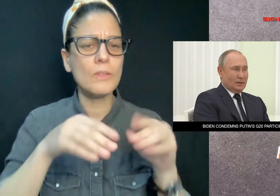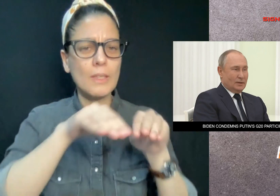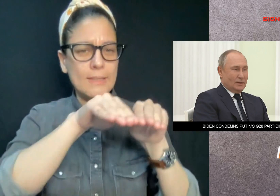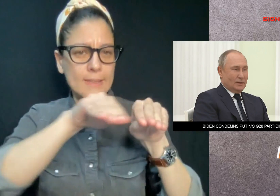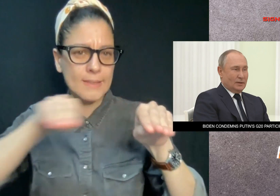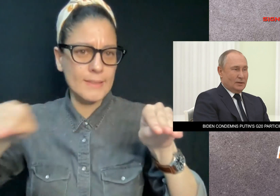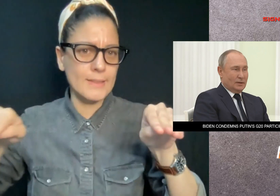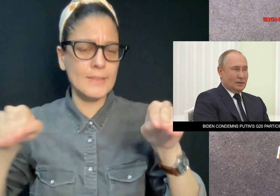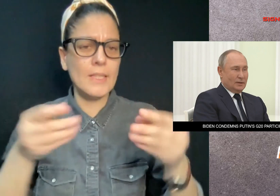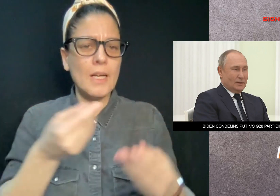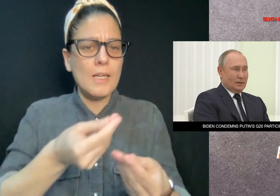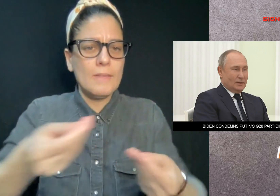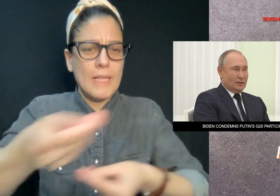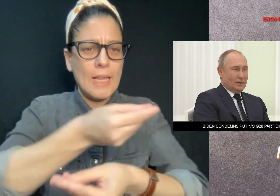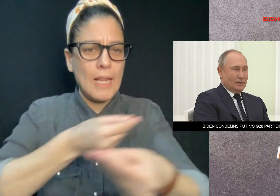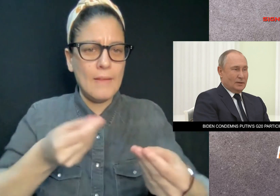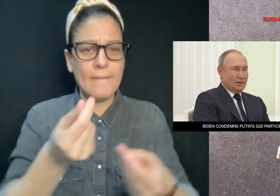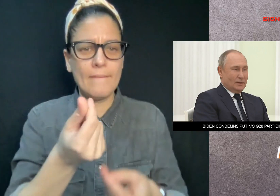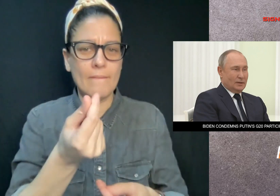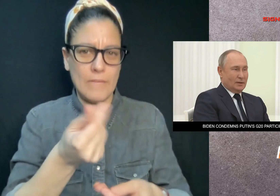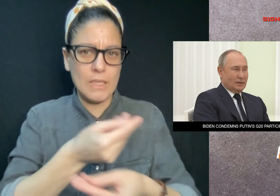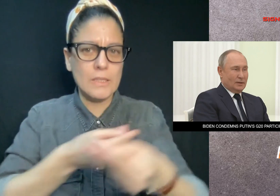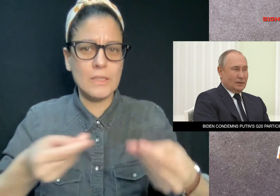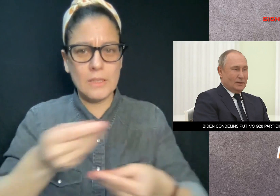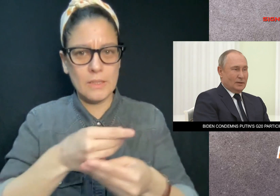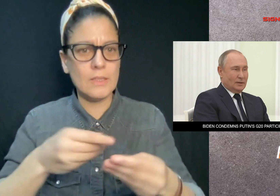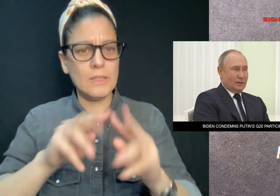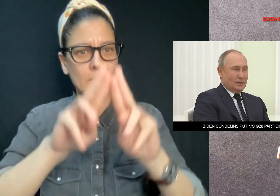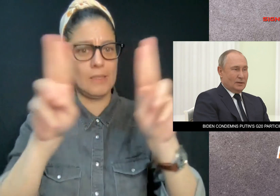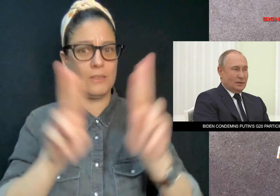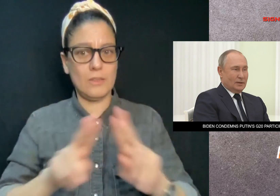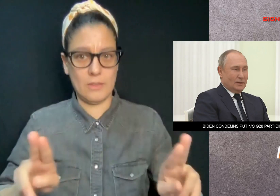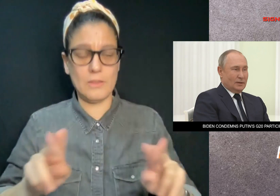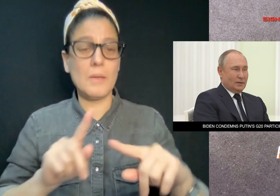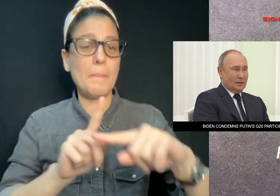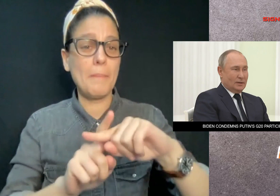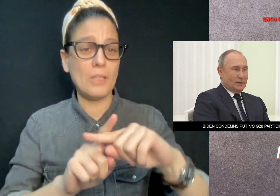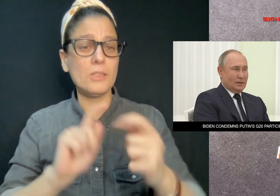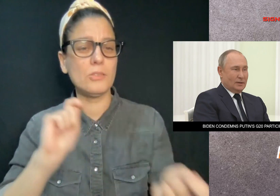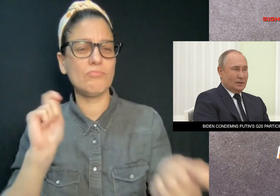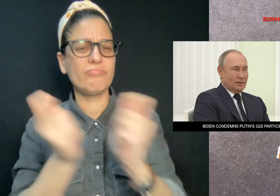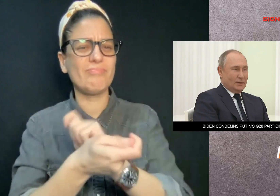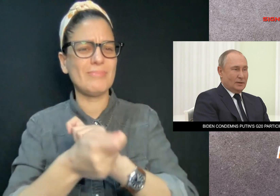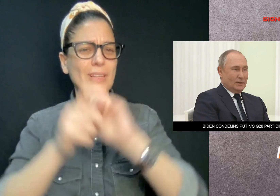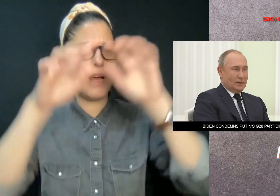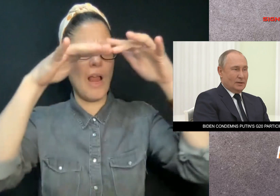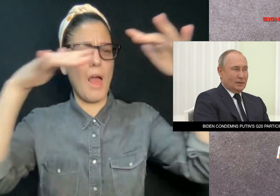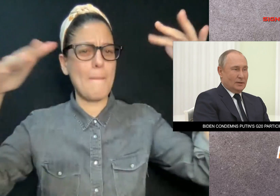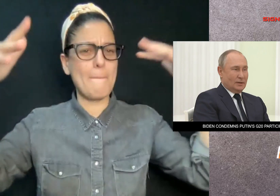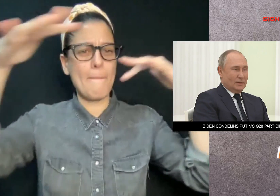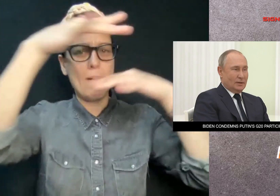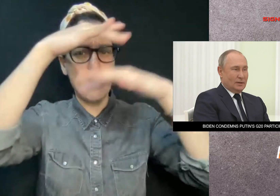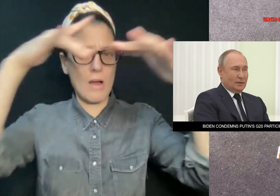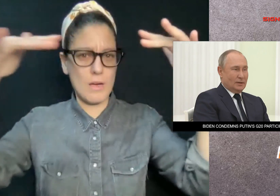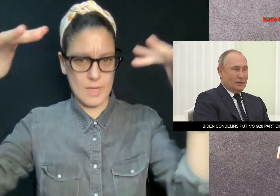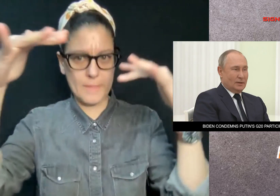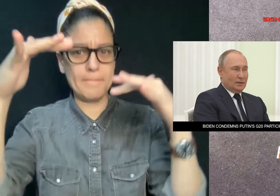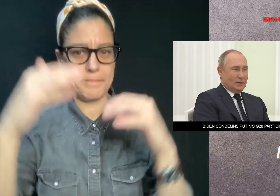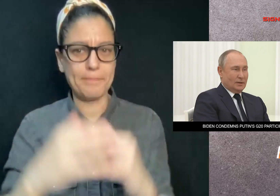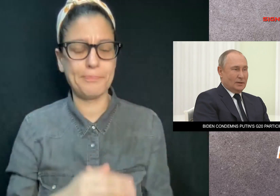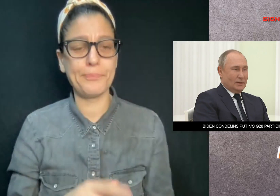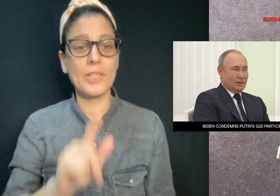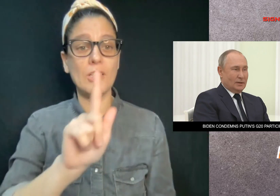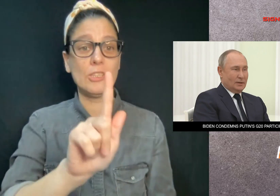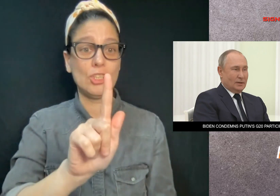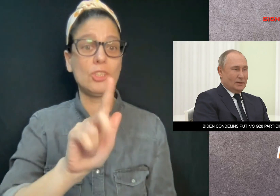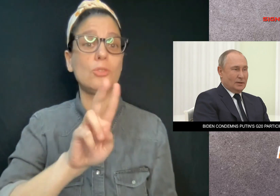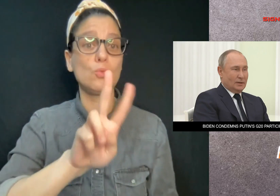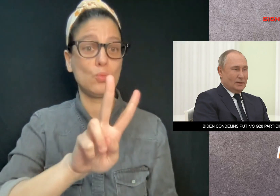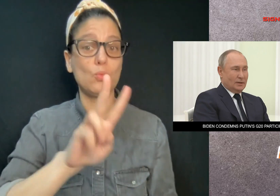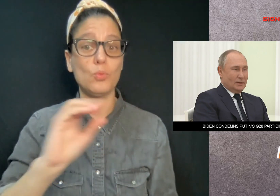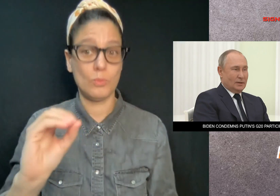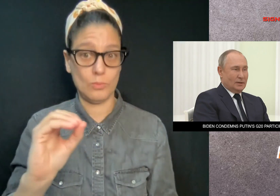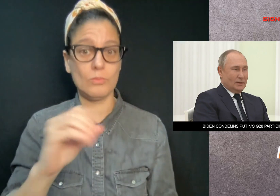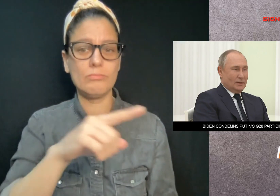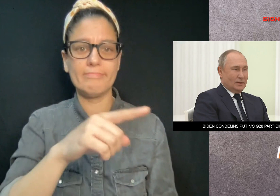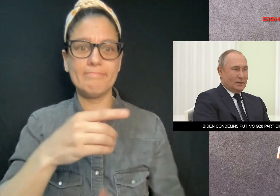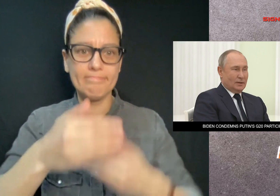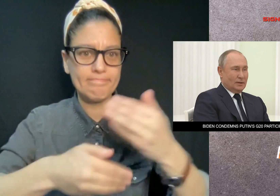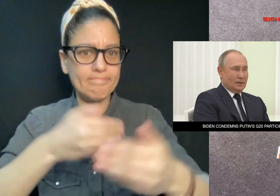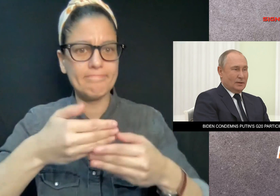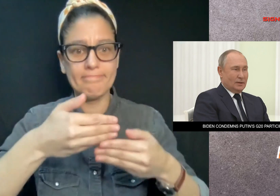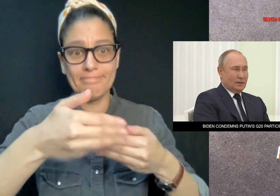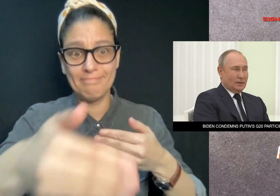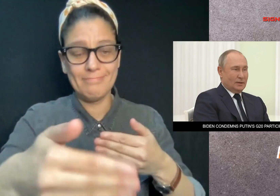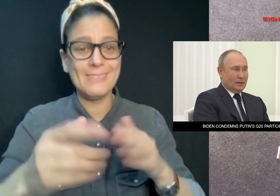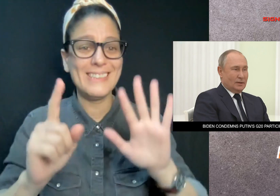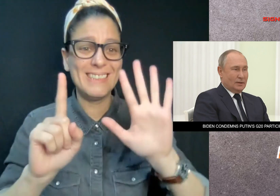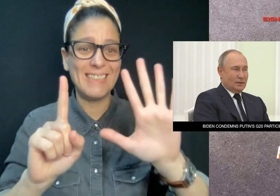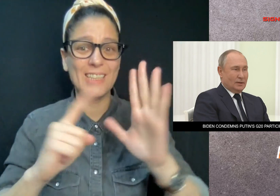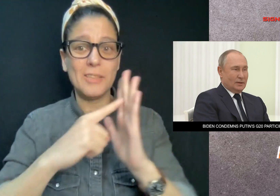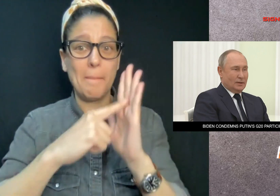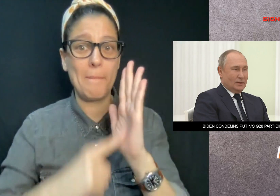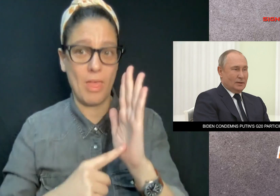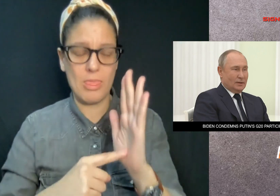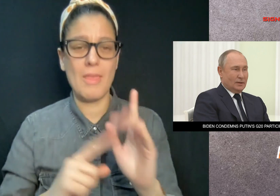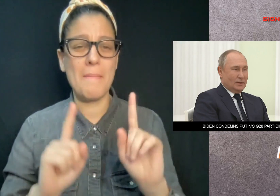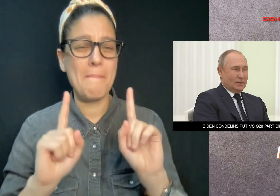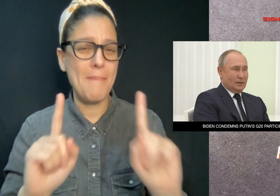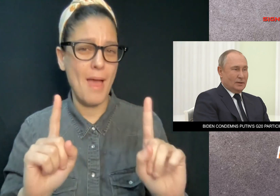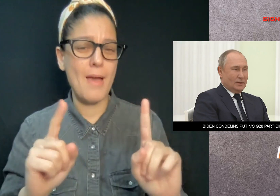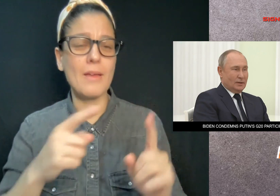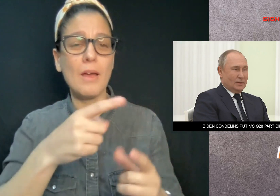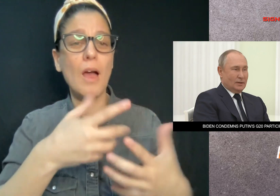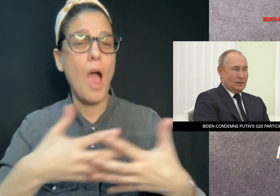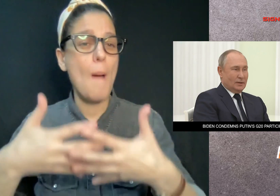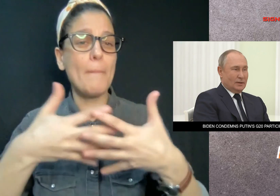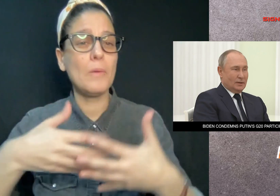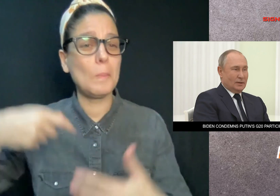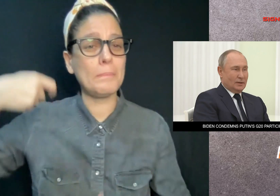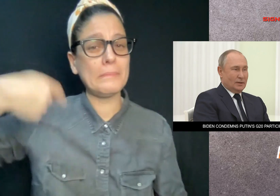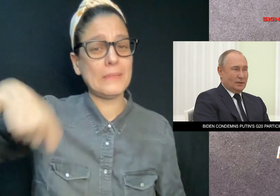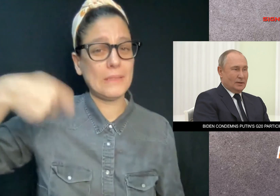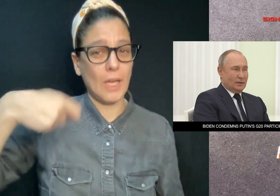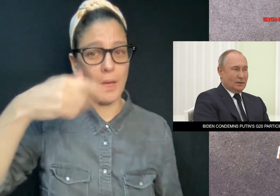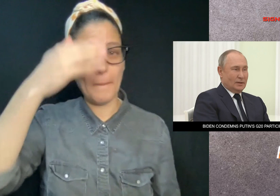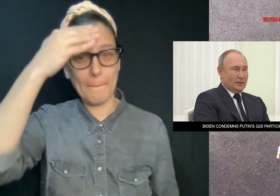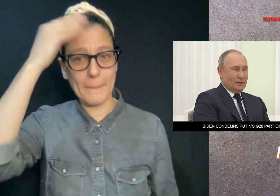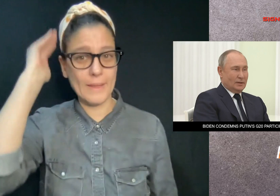Union designed to work on issues like international financial stability and climate change